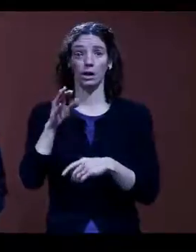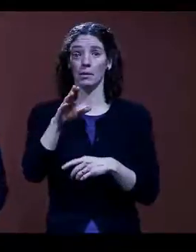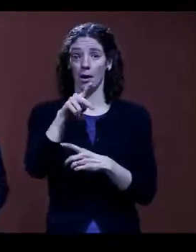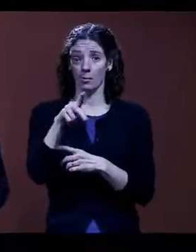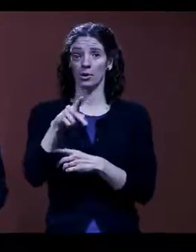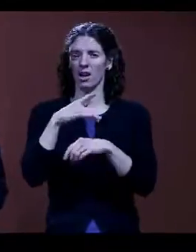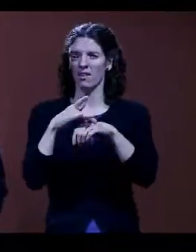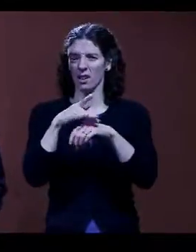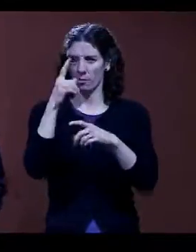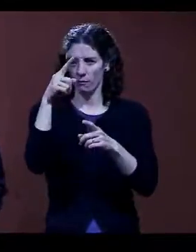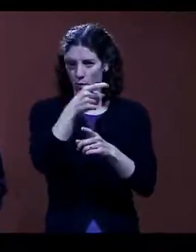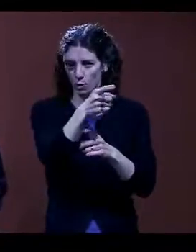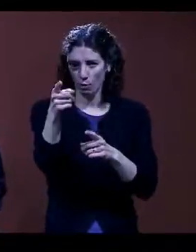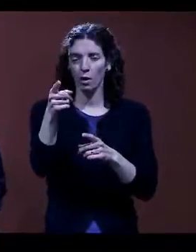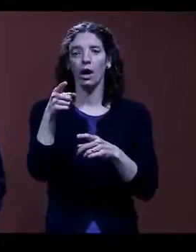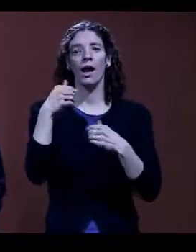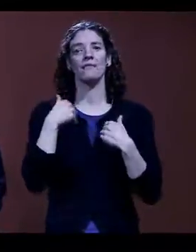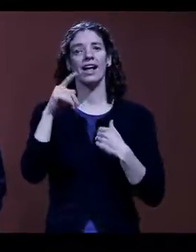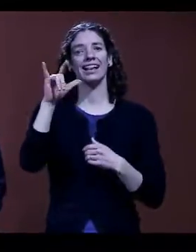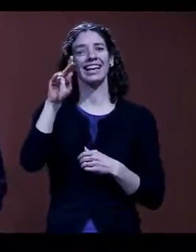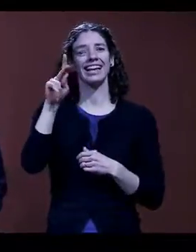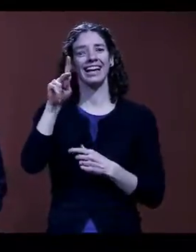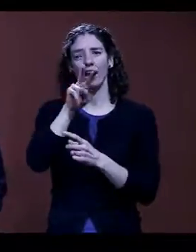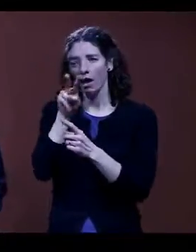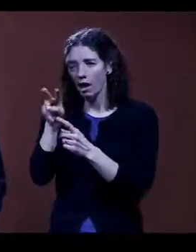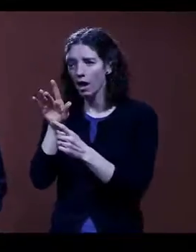to access your state's SPP/APR.